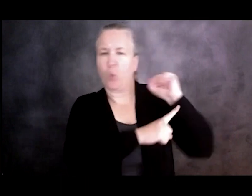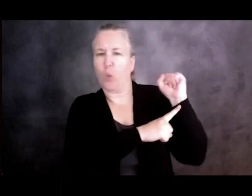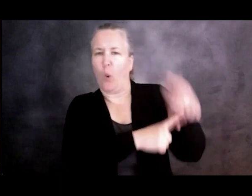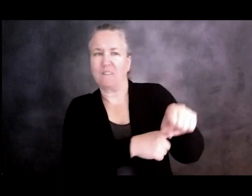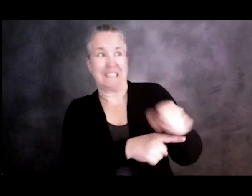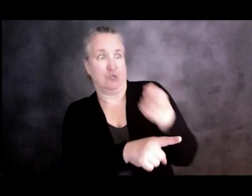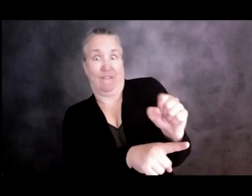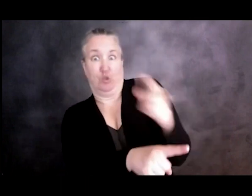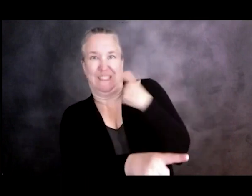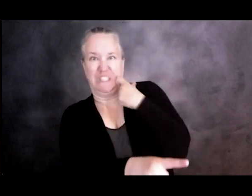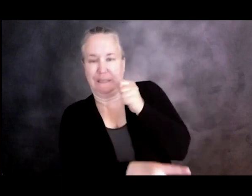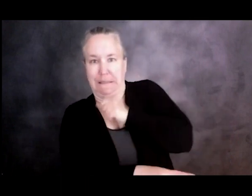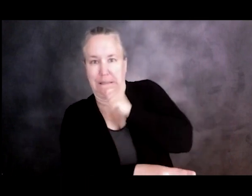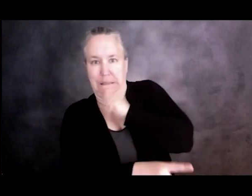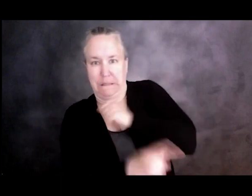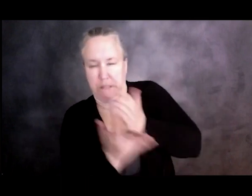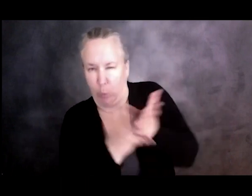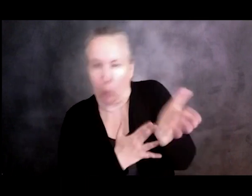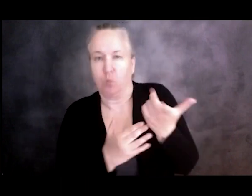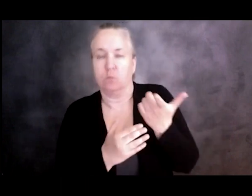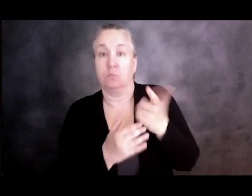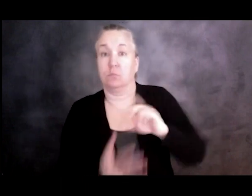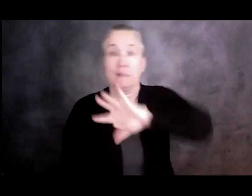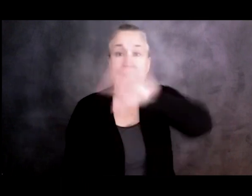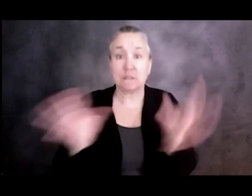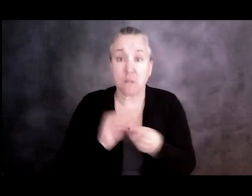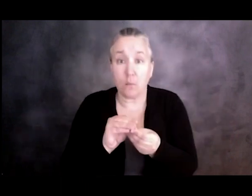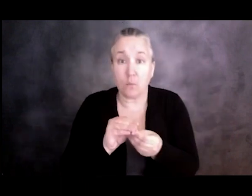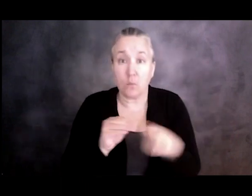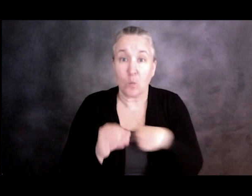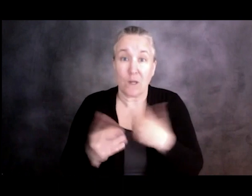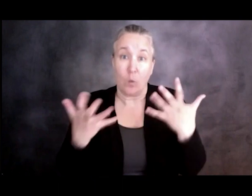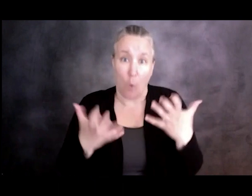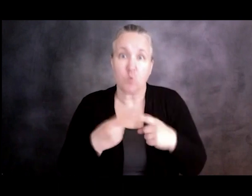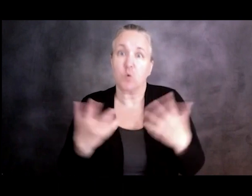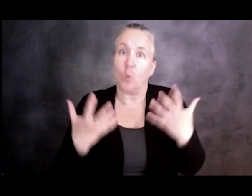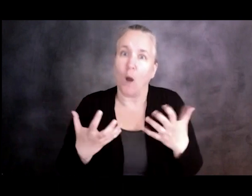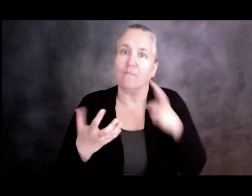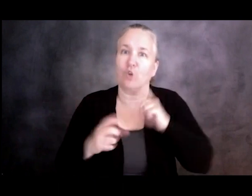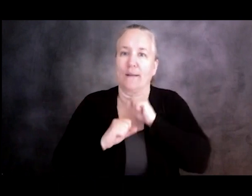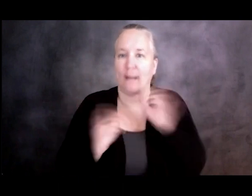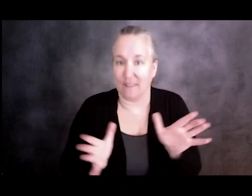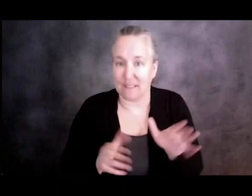we have just lived through. In sum, we wanted to want for nothing.